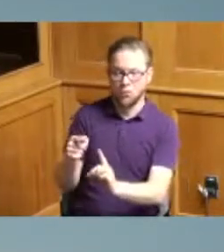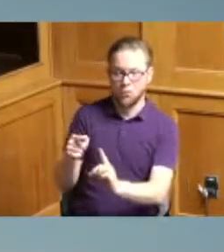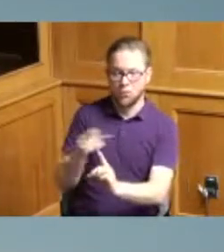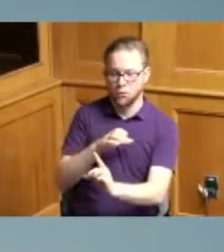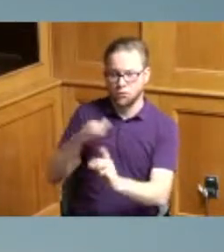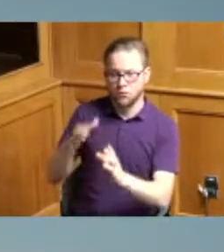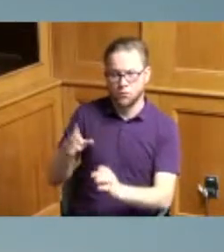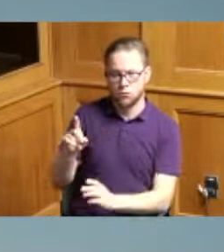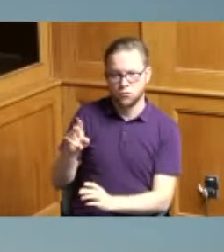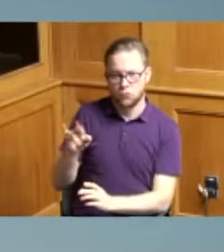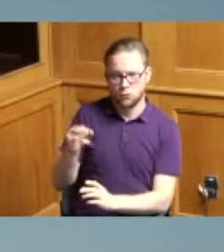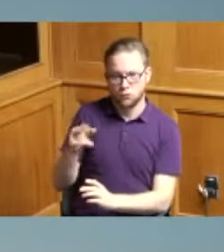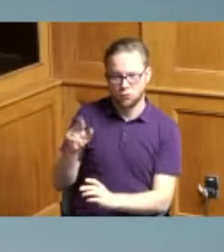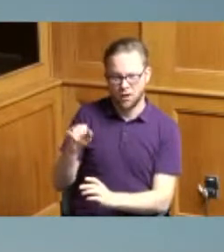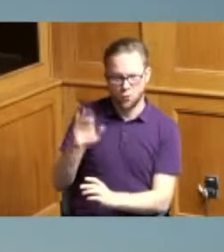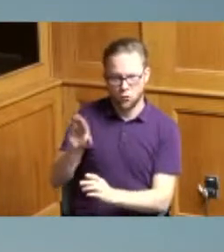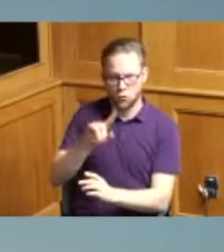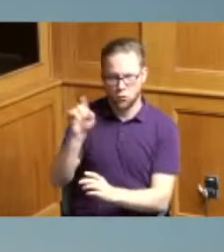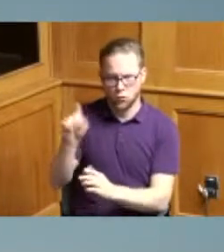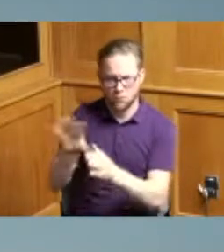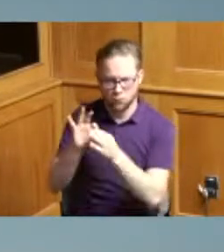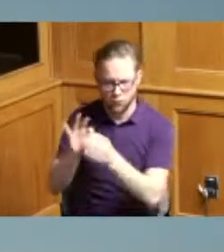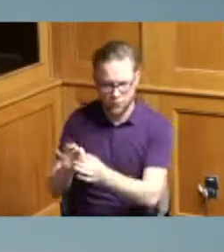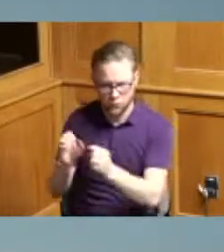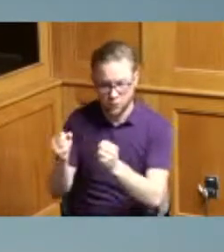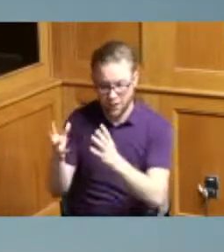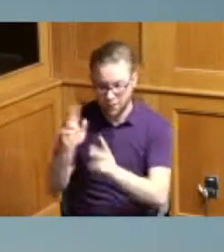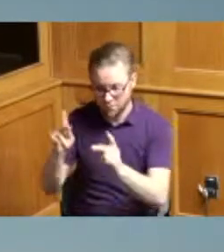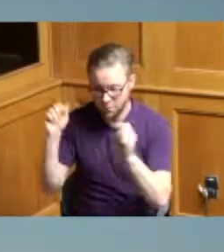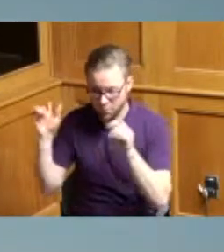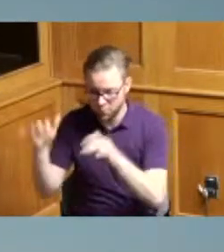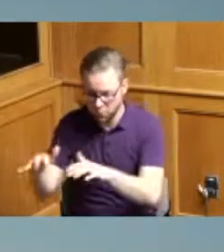to expect but I would say we would not be talking over that certainly it would be something it would